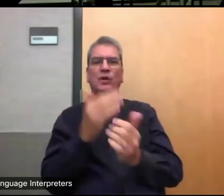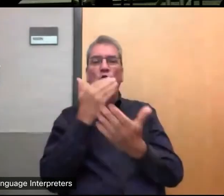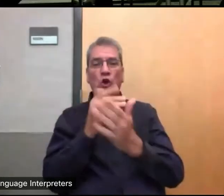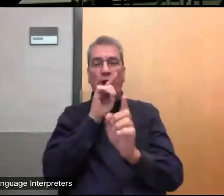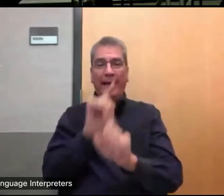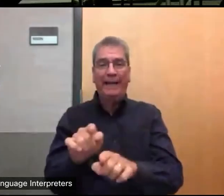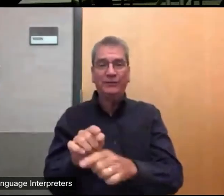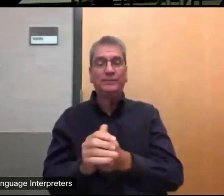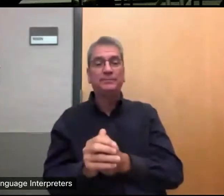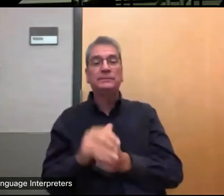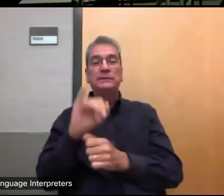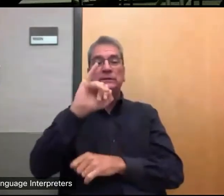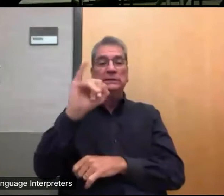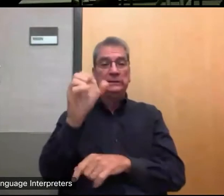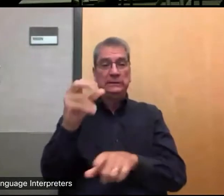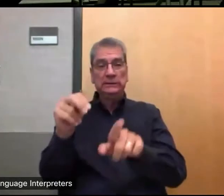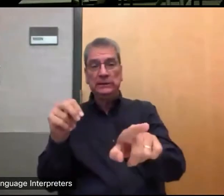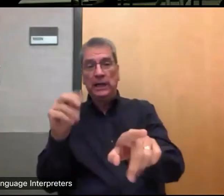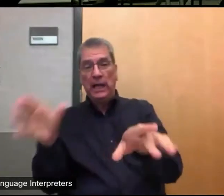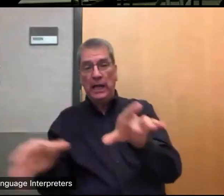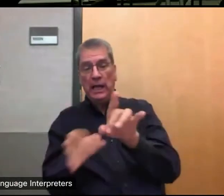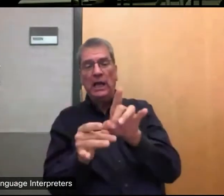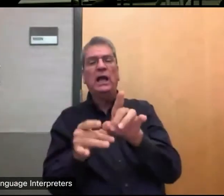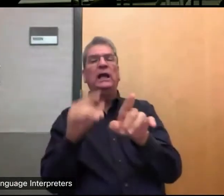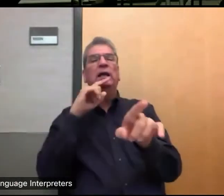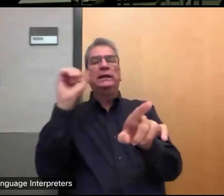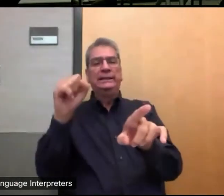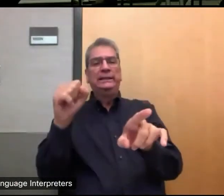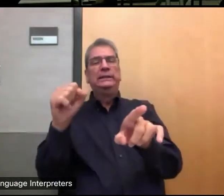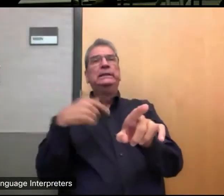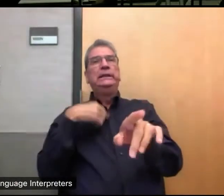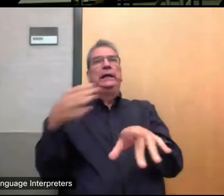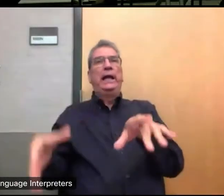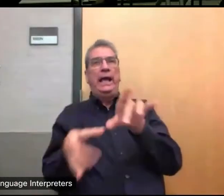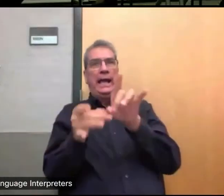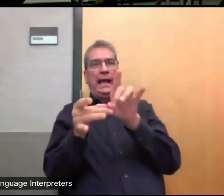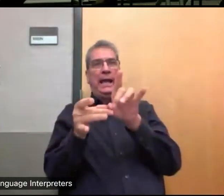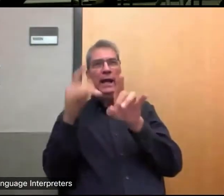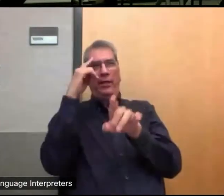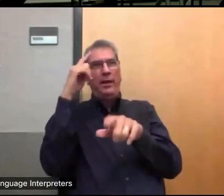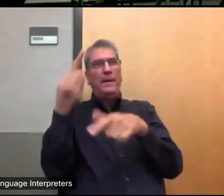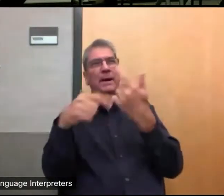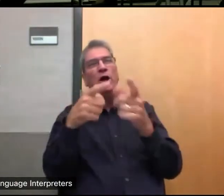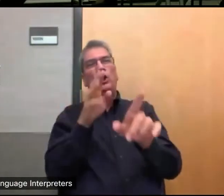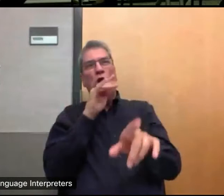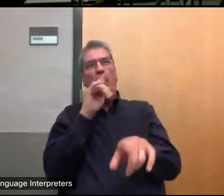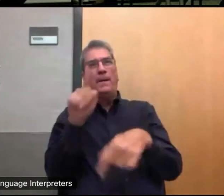you want to add to that. Yeah, I, it is great answer. I would just add, you know, sort of think about what you were talking about during your presentation